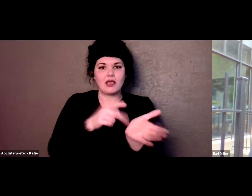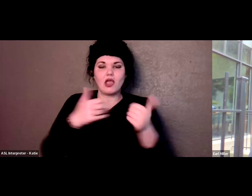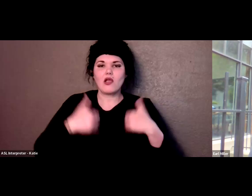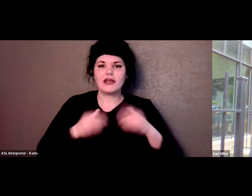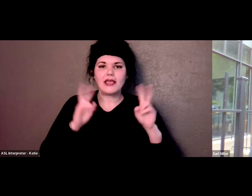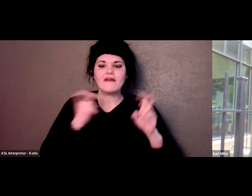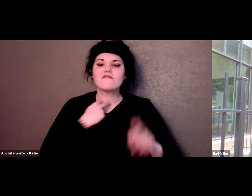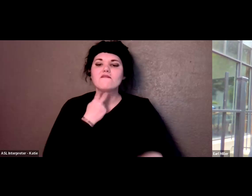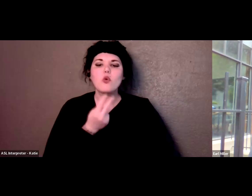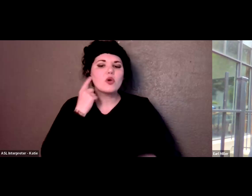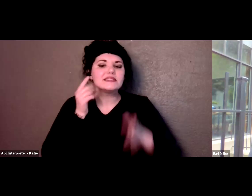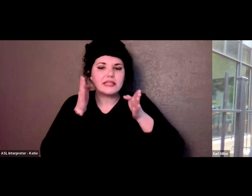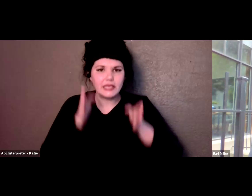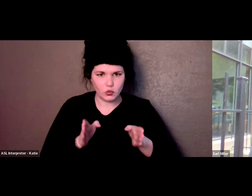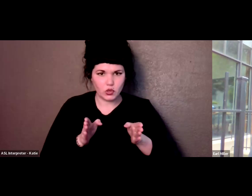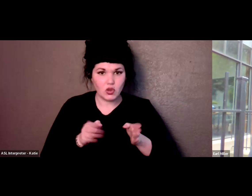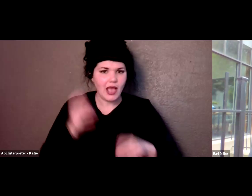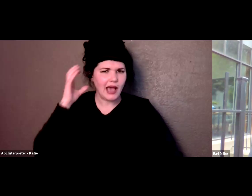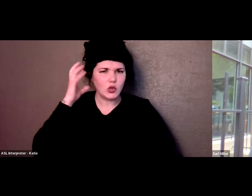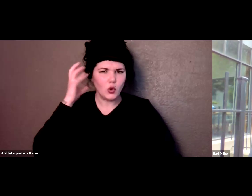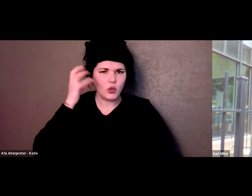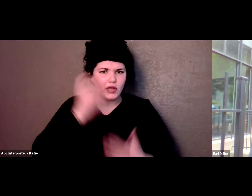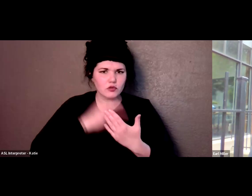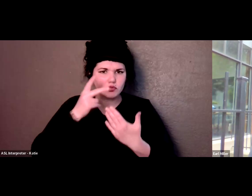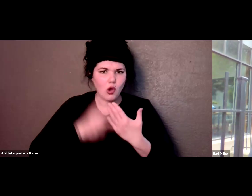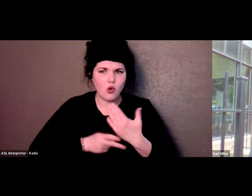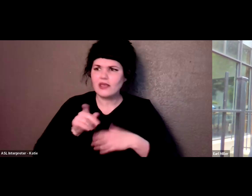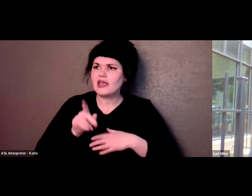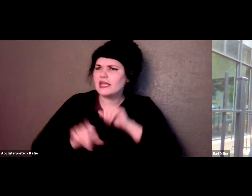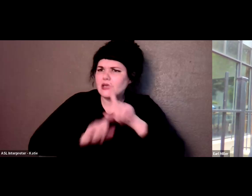pulled the audience that night on how many folks had experienced voice hearing in their lives and